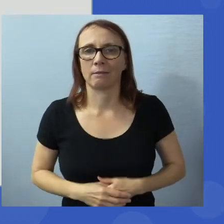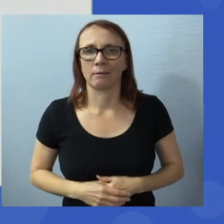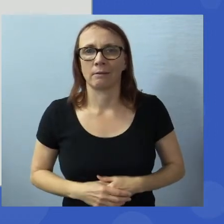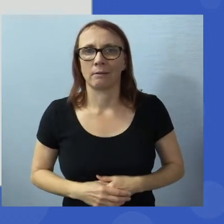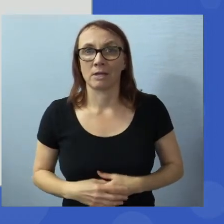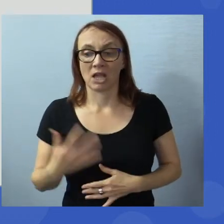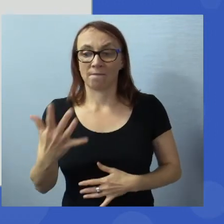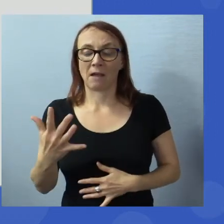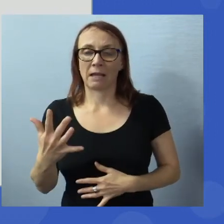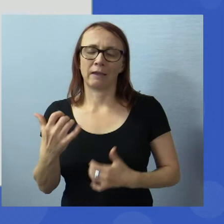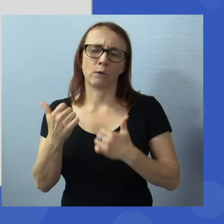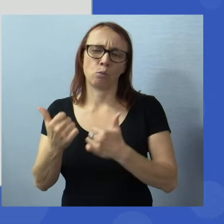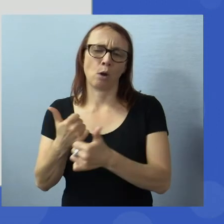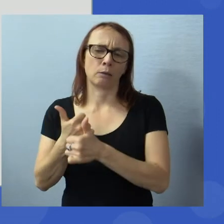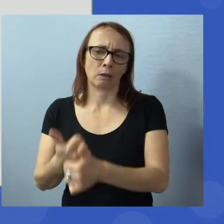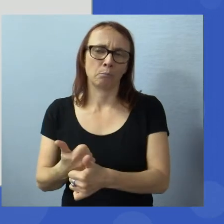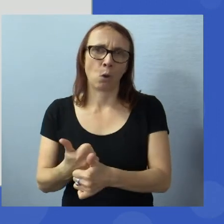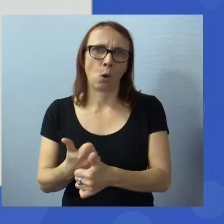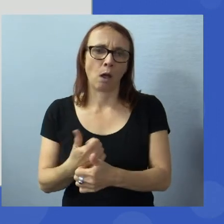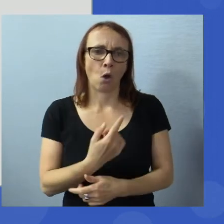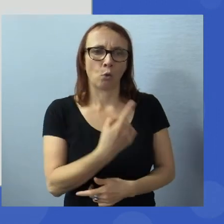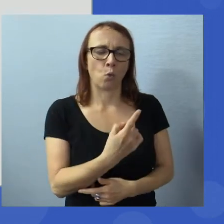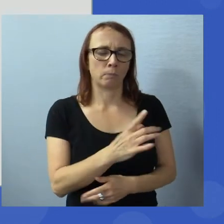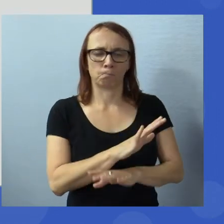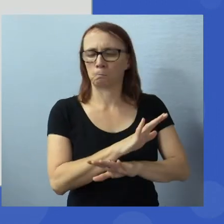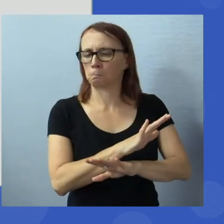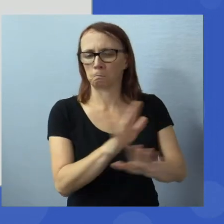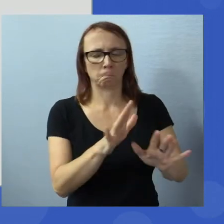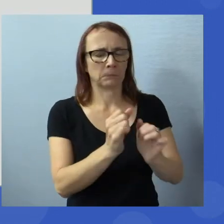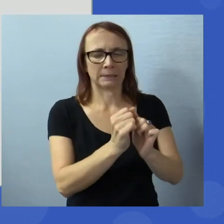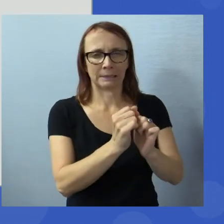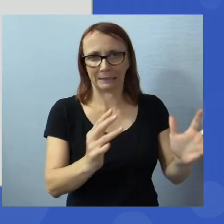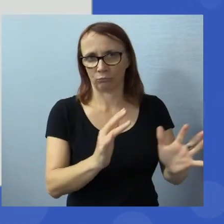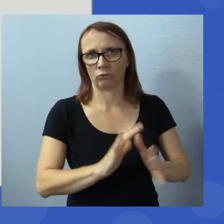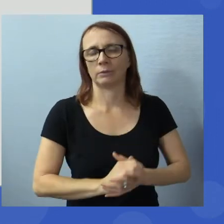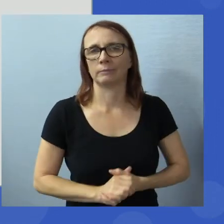agree with it working dough into one if you strongly disagree